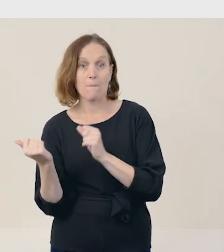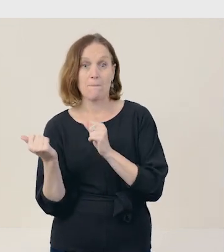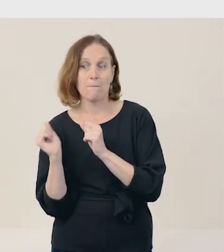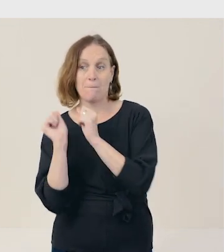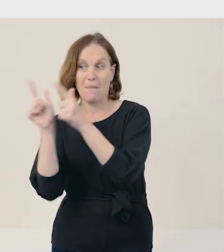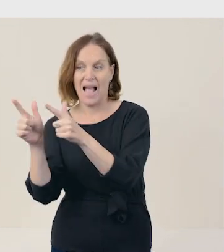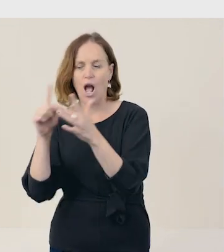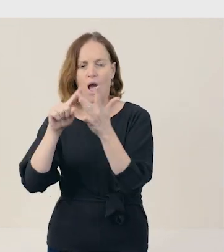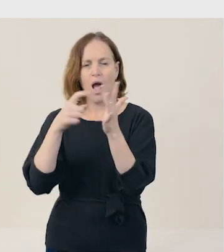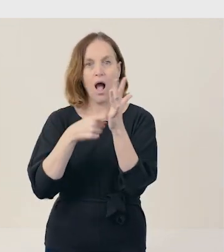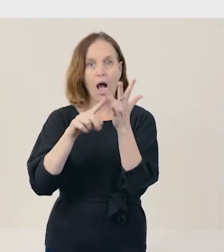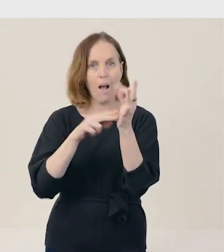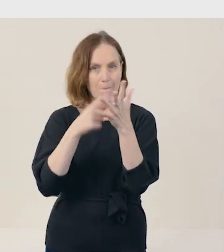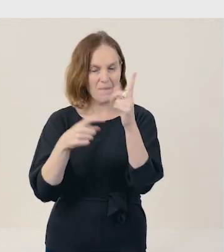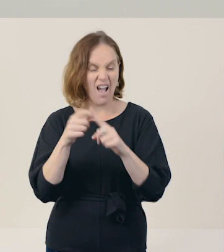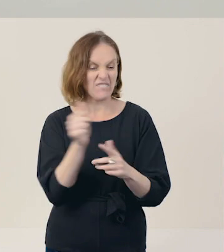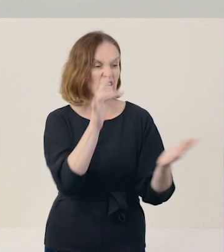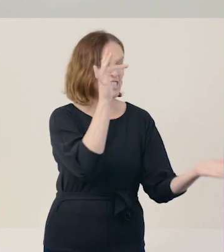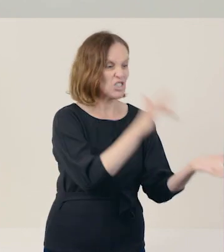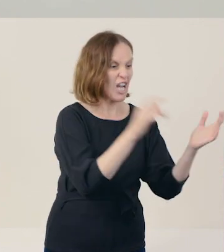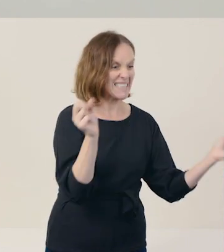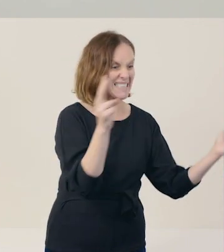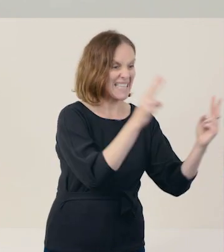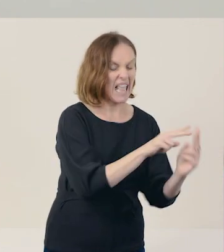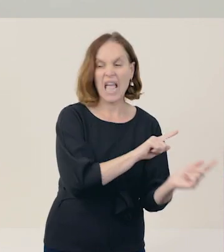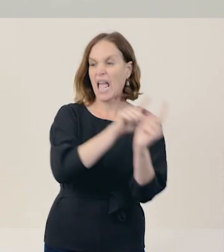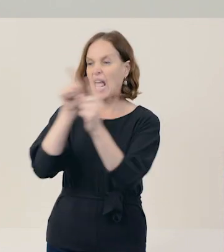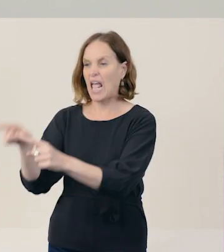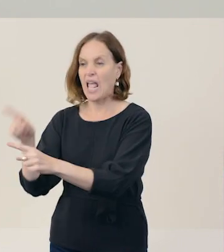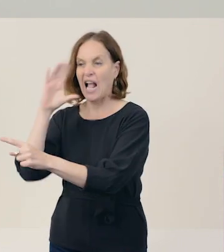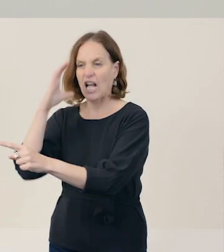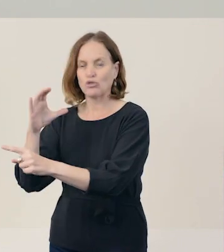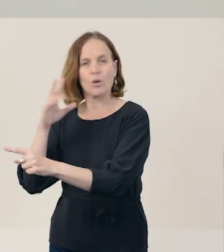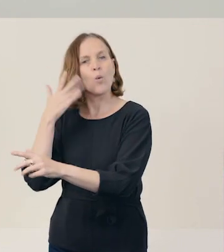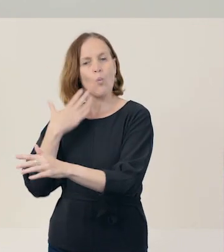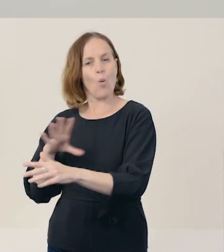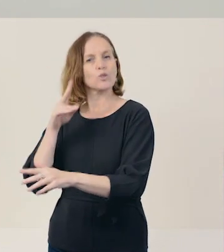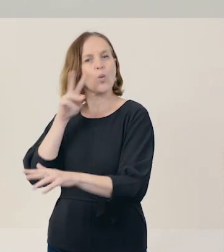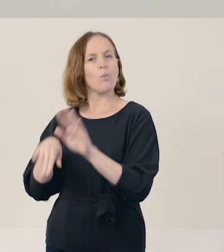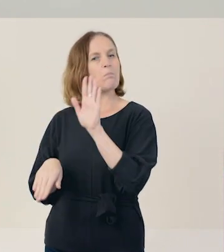as a fancy or posh person from Sydney. He wants to go home, highly sophisticated.